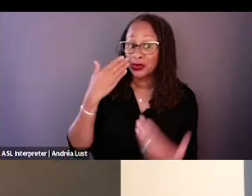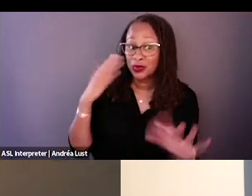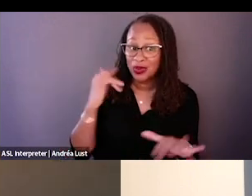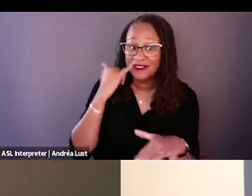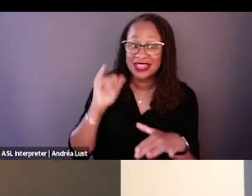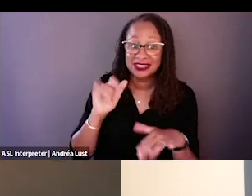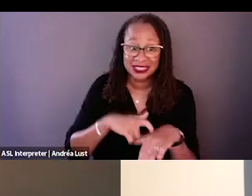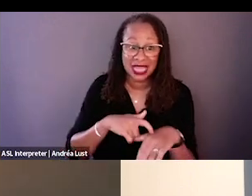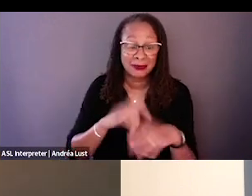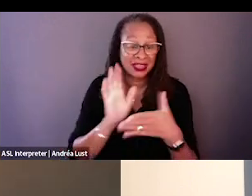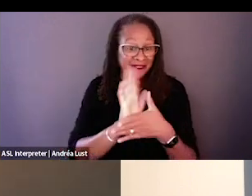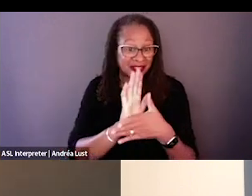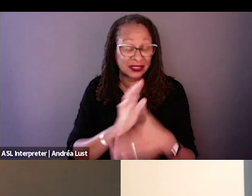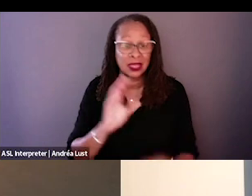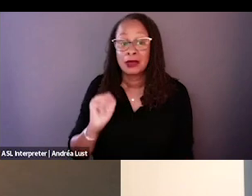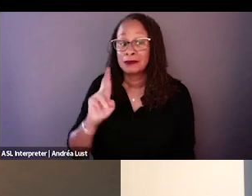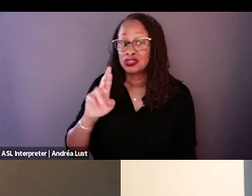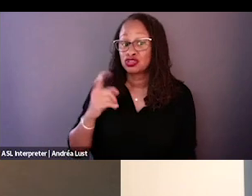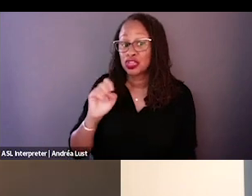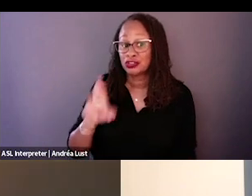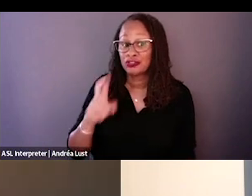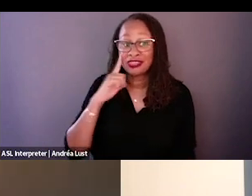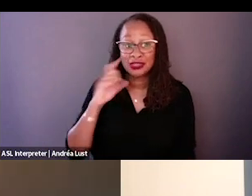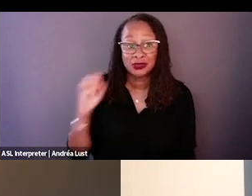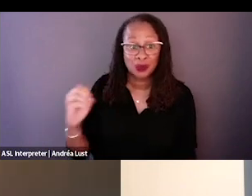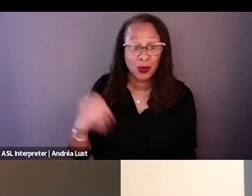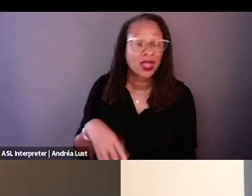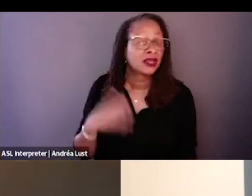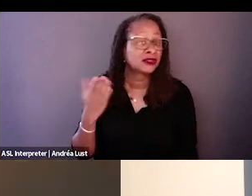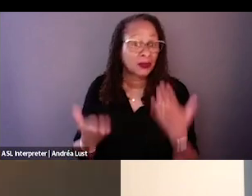Ella Taylor: Carry on. Sorry.